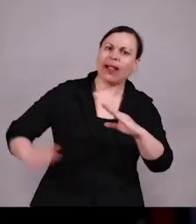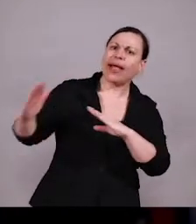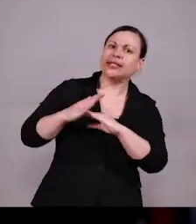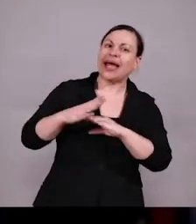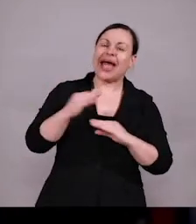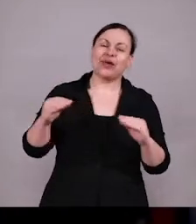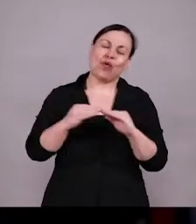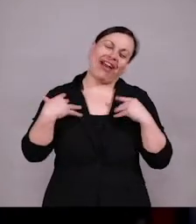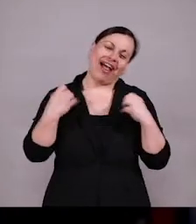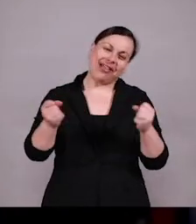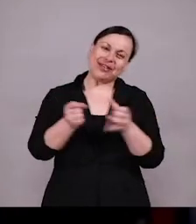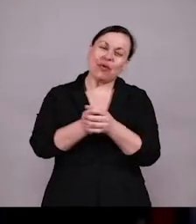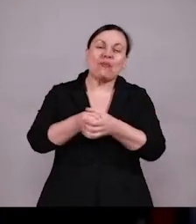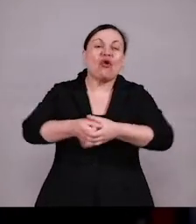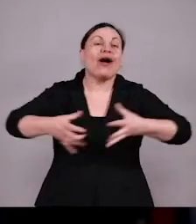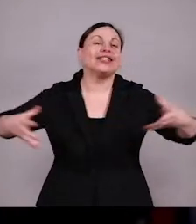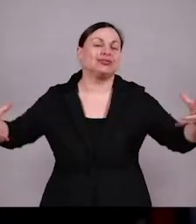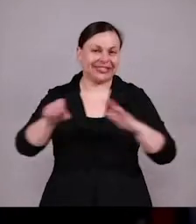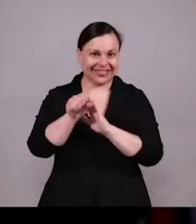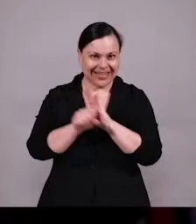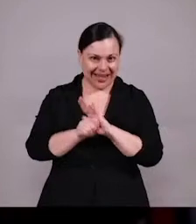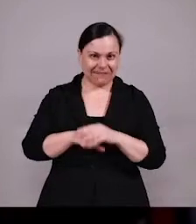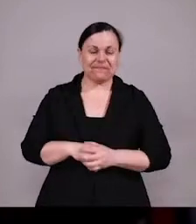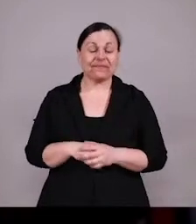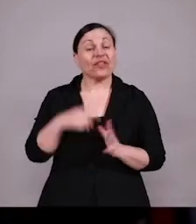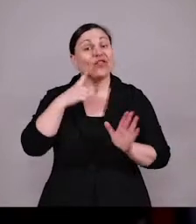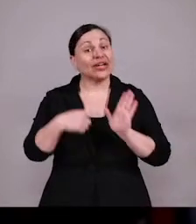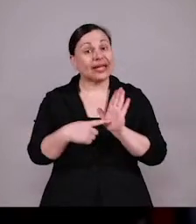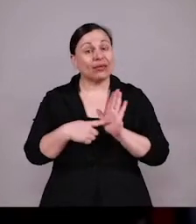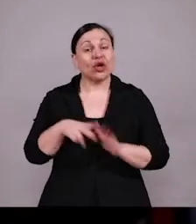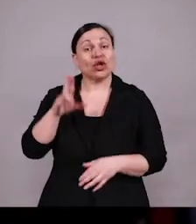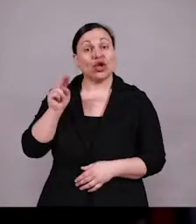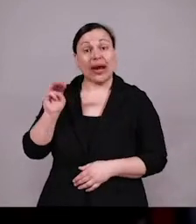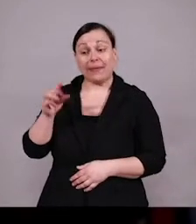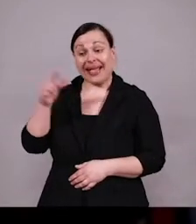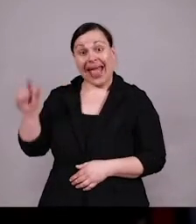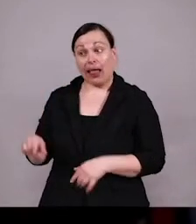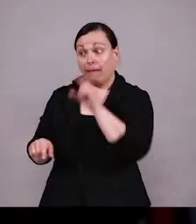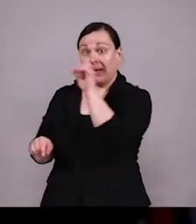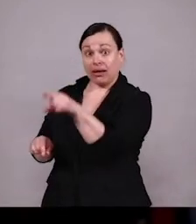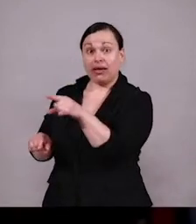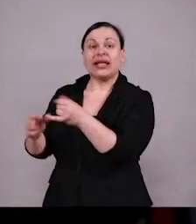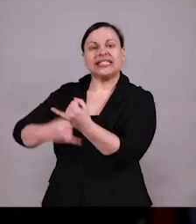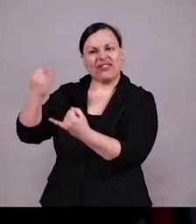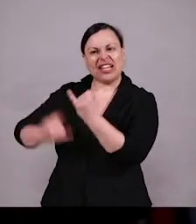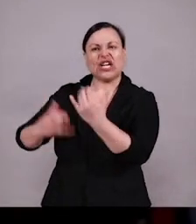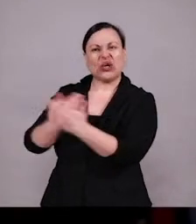and a healthier more prosperous state. For example, UNM Gallup is finalizing a new